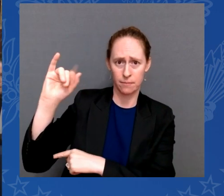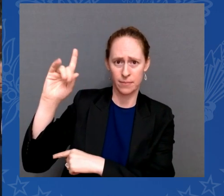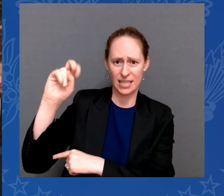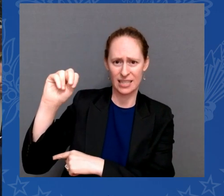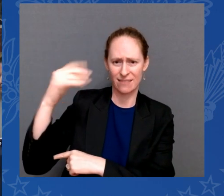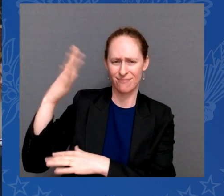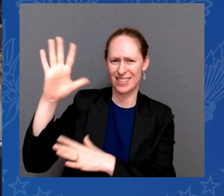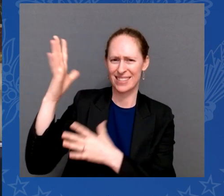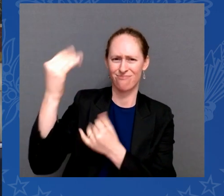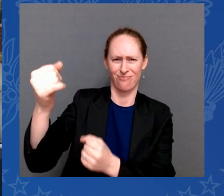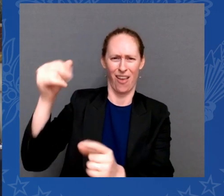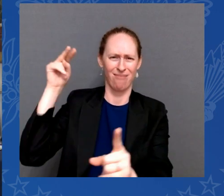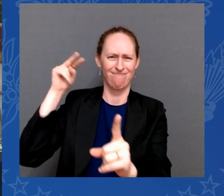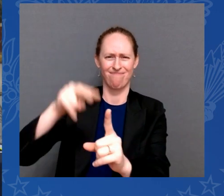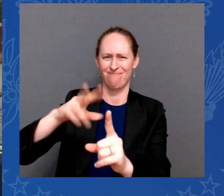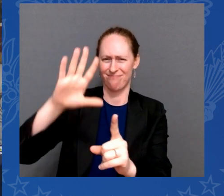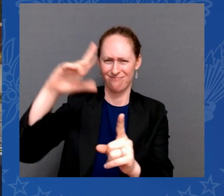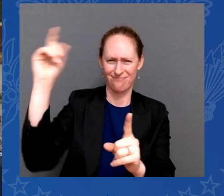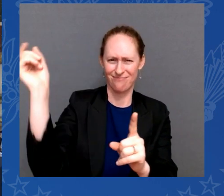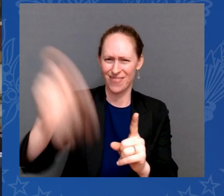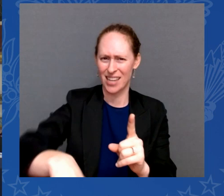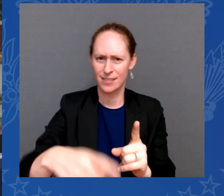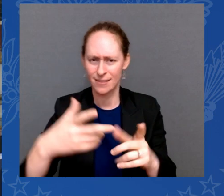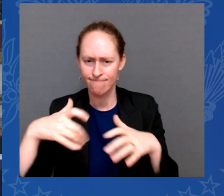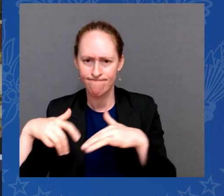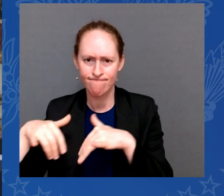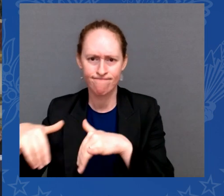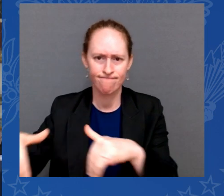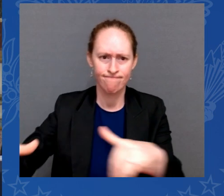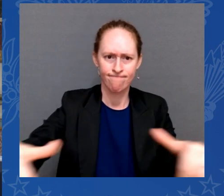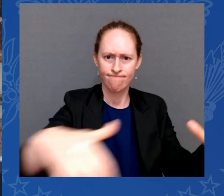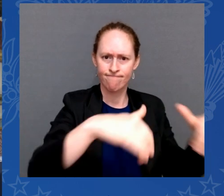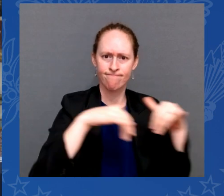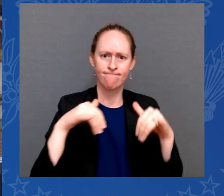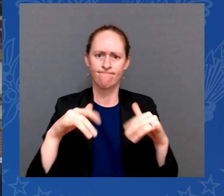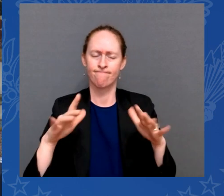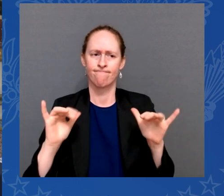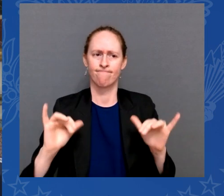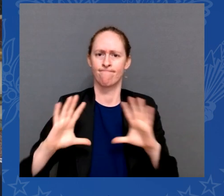from the time that an opinion was leaked, to the time the Dobbs decision came down.